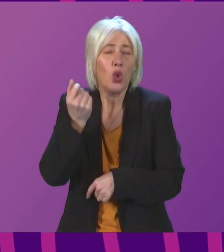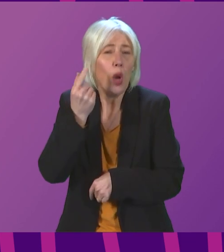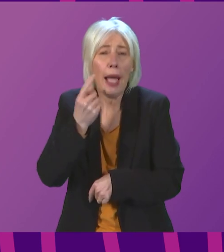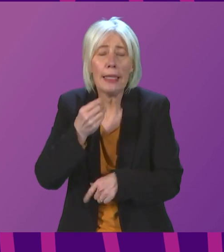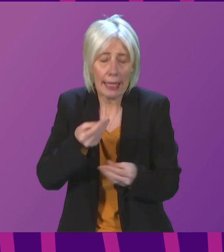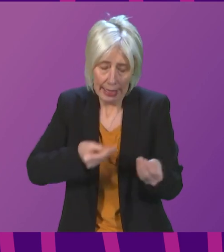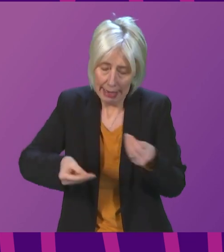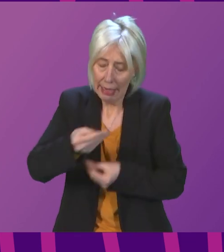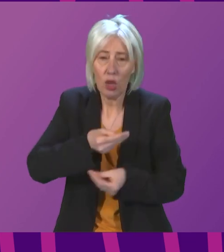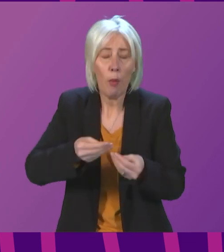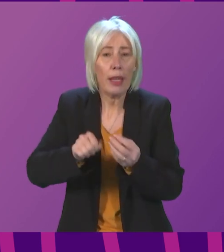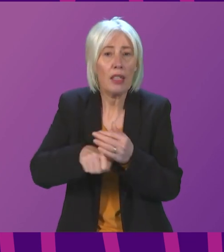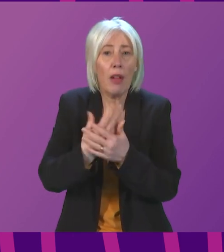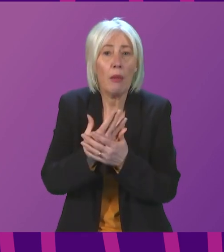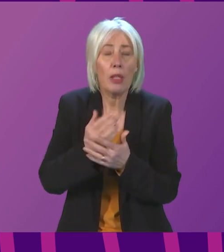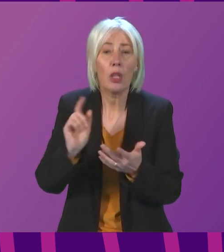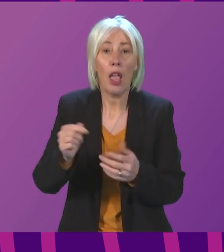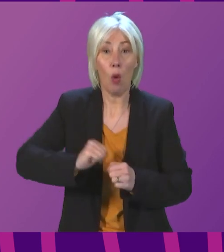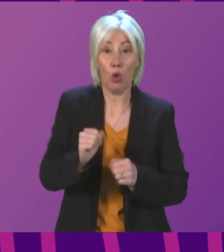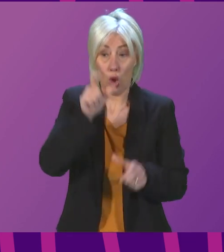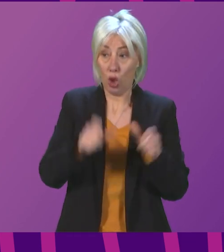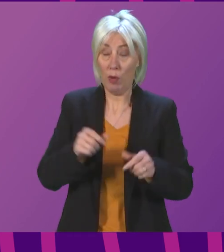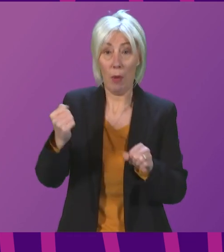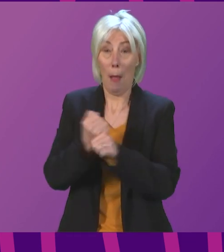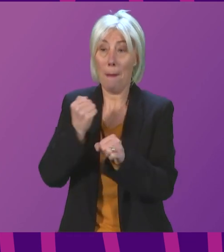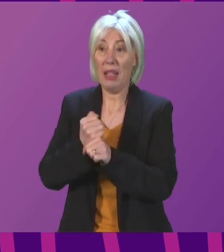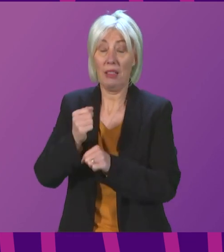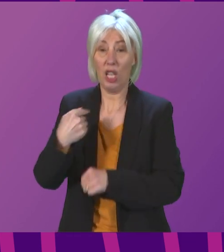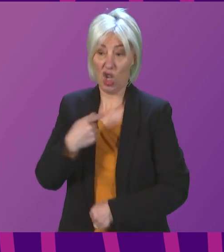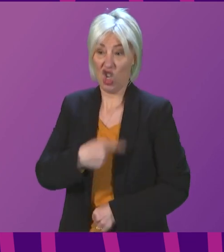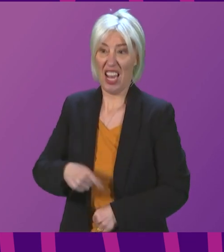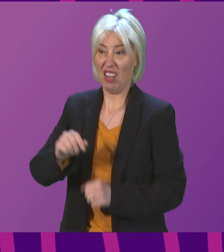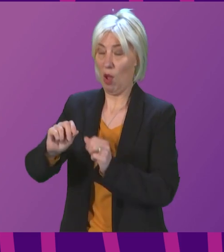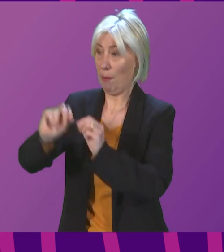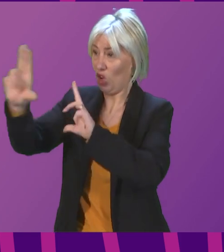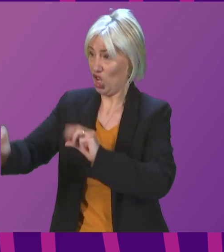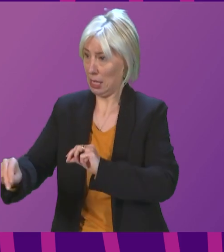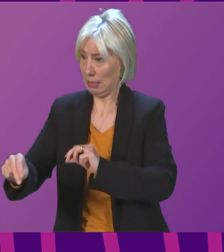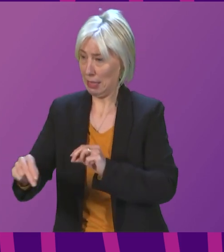Scottish bridges are built with Chinese steel. Scottish wind farm turbines are built in Indonesia.